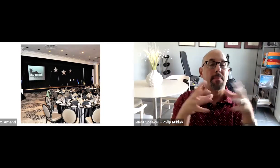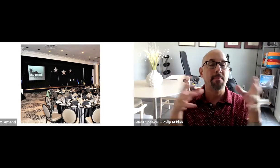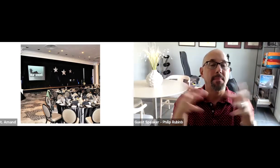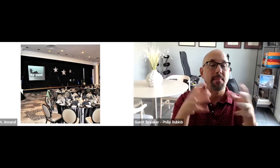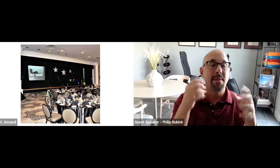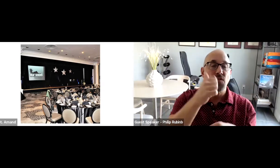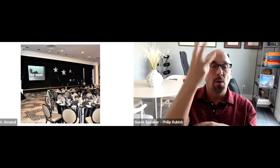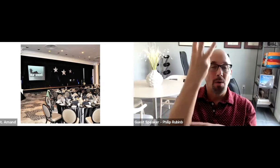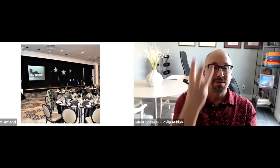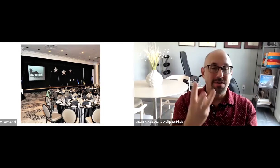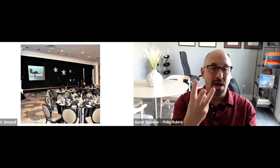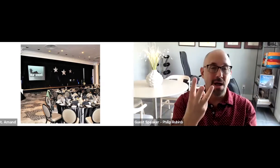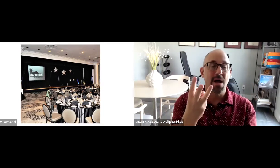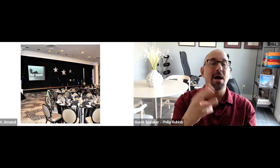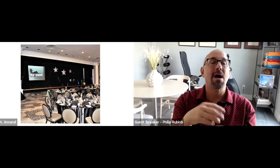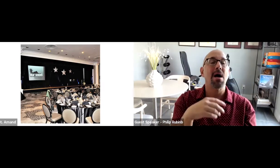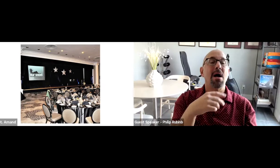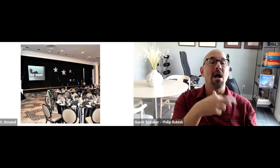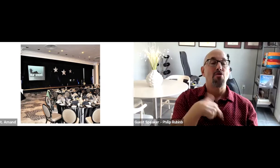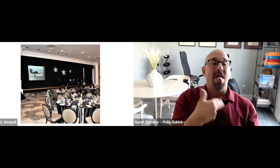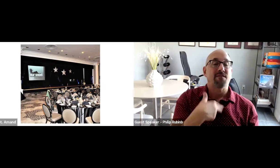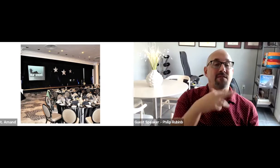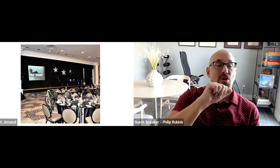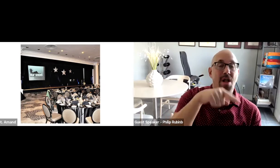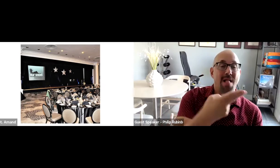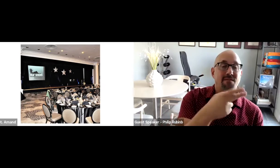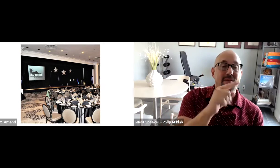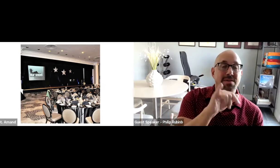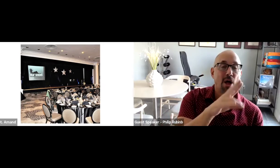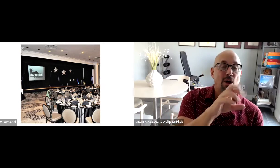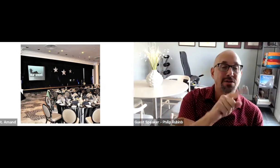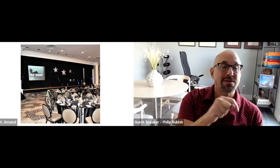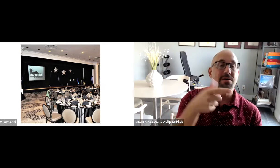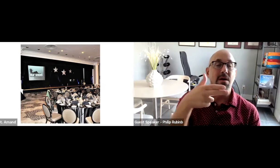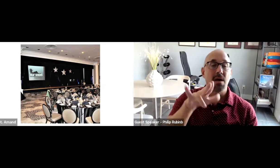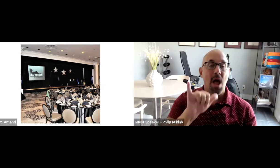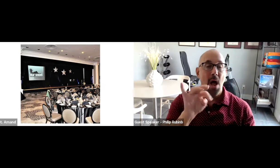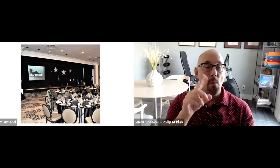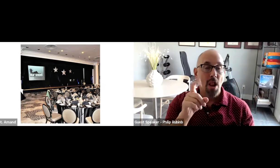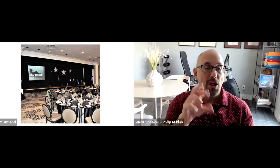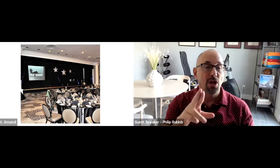The HIV support group we had, and we had that every Wednesday.